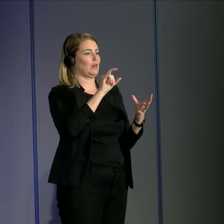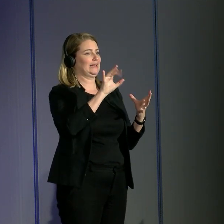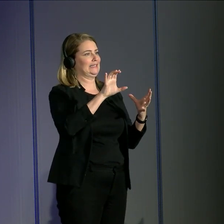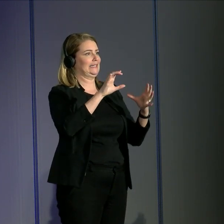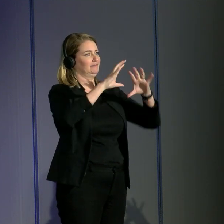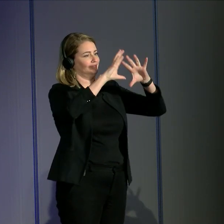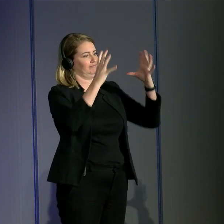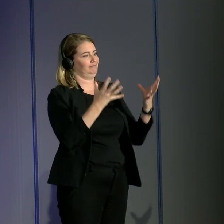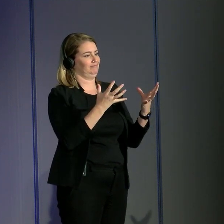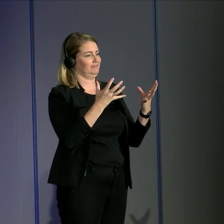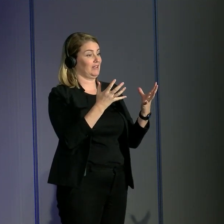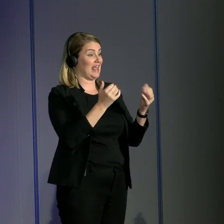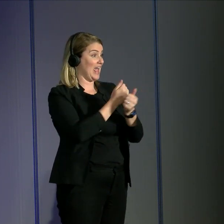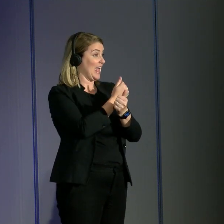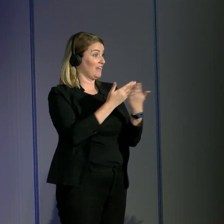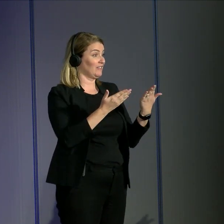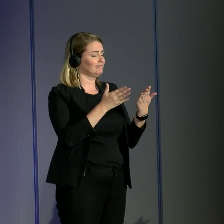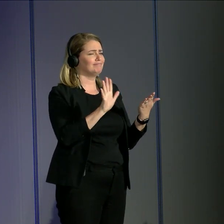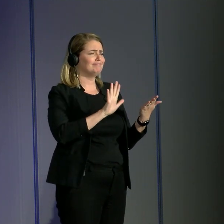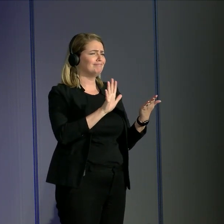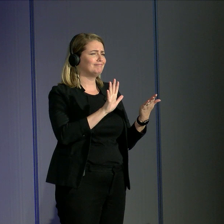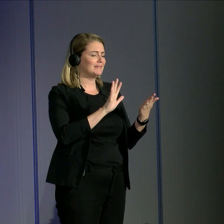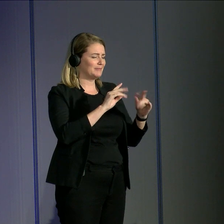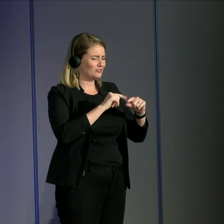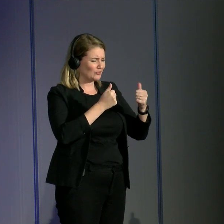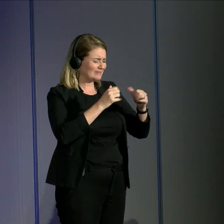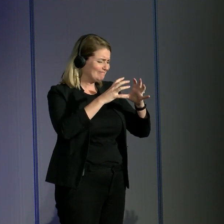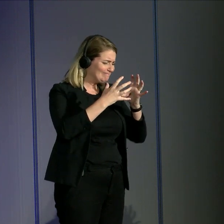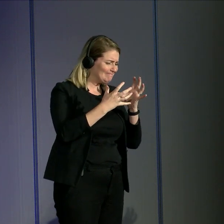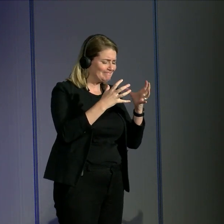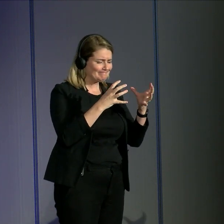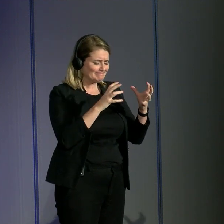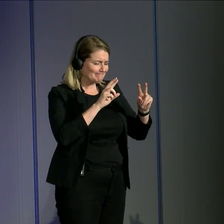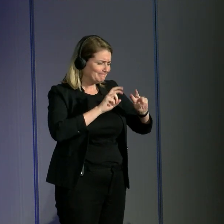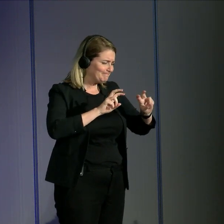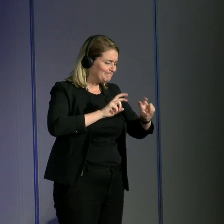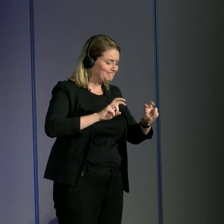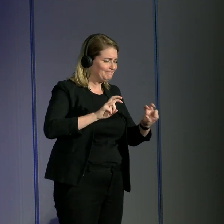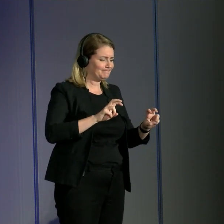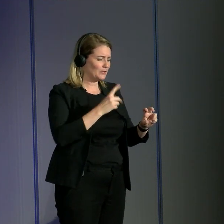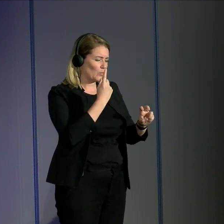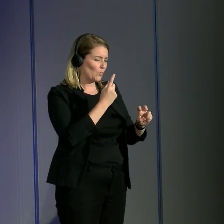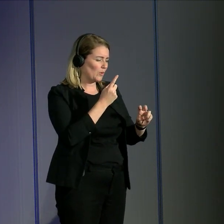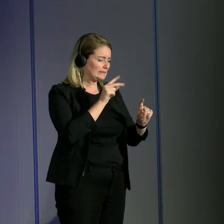So you're trying to get the most effective view you can at any one particular time. Okay?